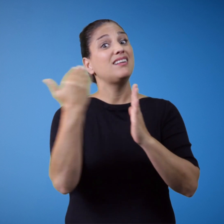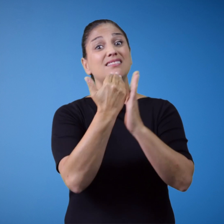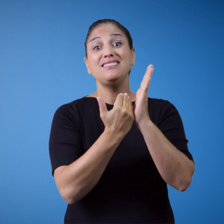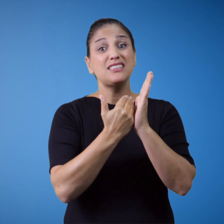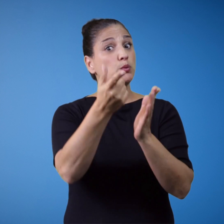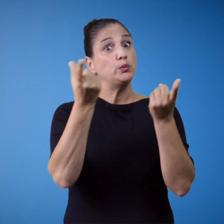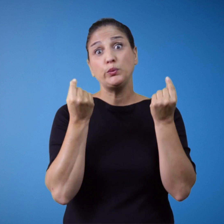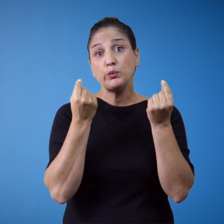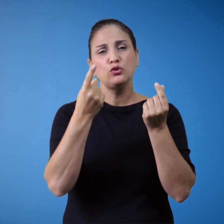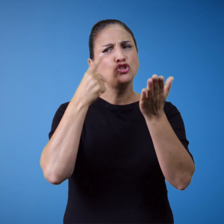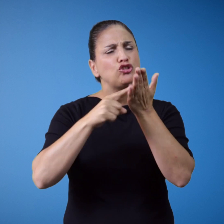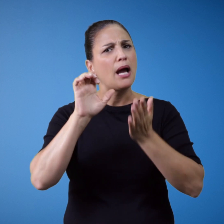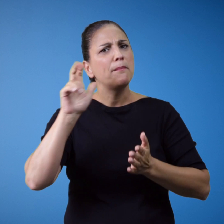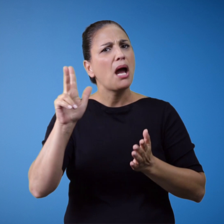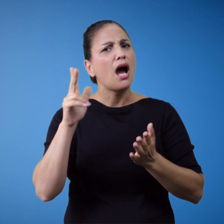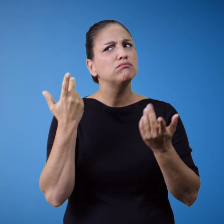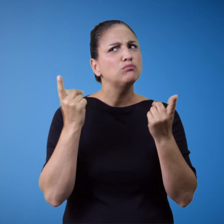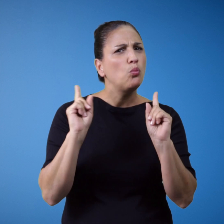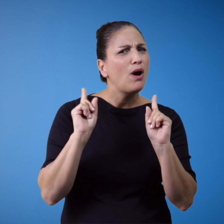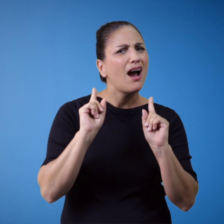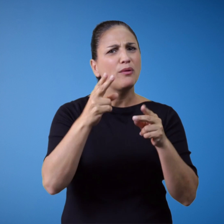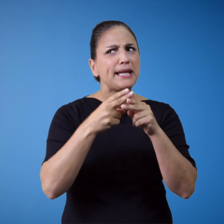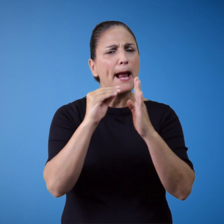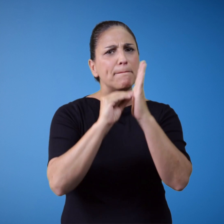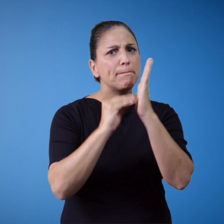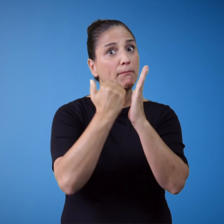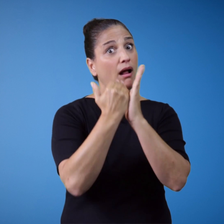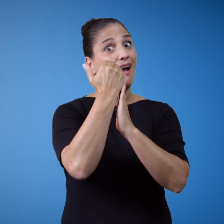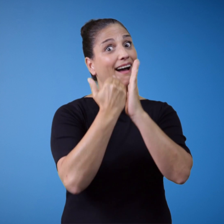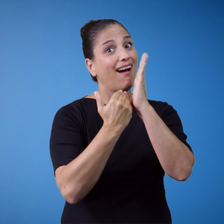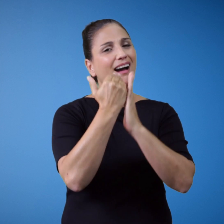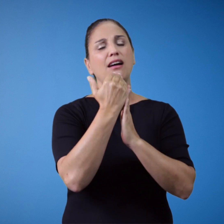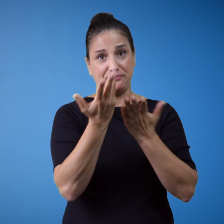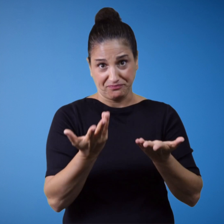Once you're on their waiting list, it's important to check back regularly to find out where your name is on the list.